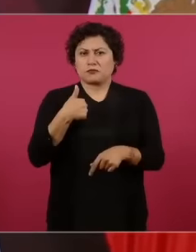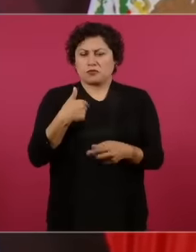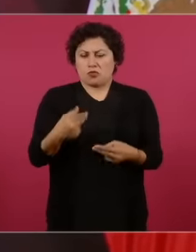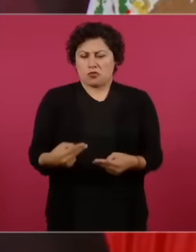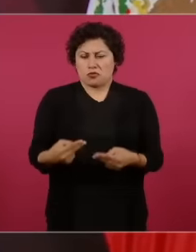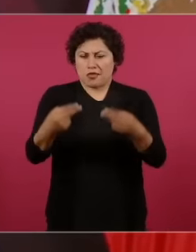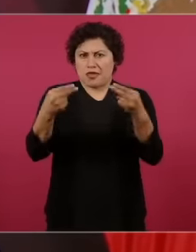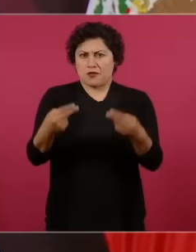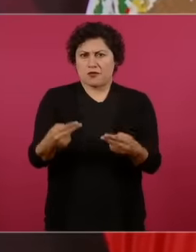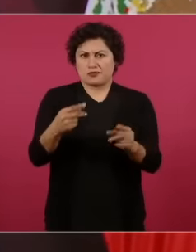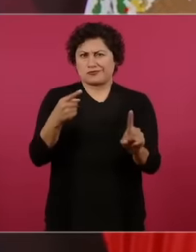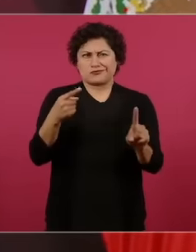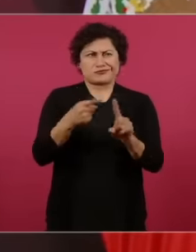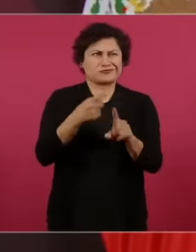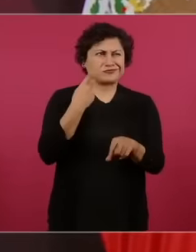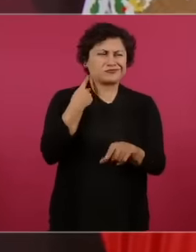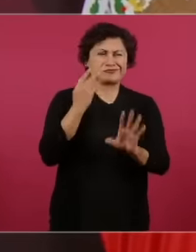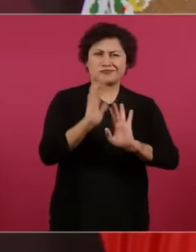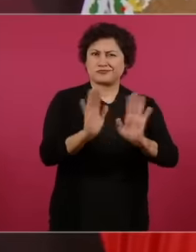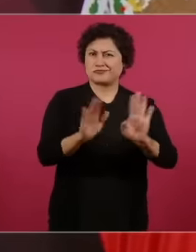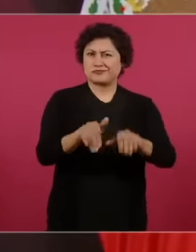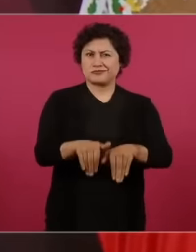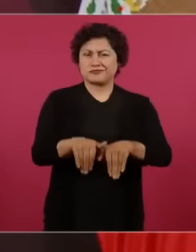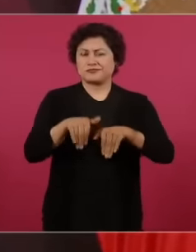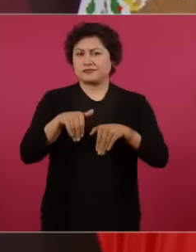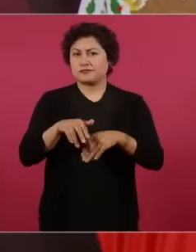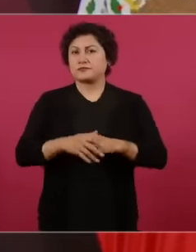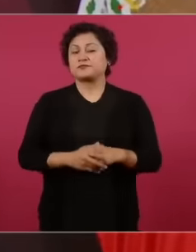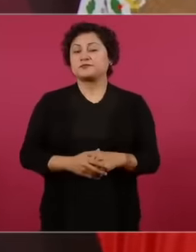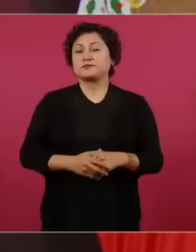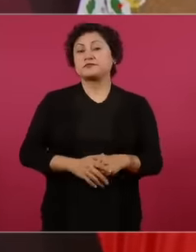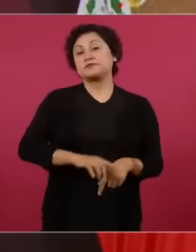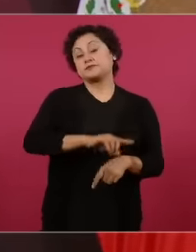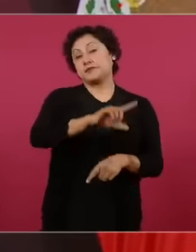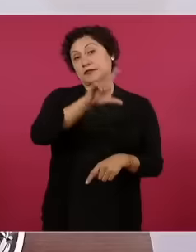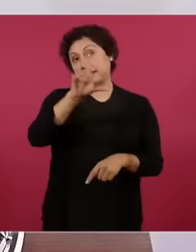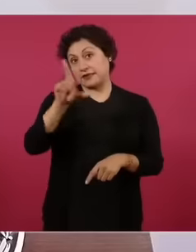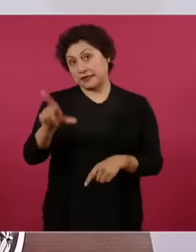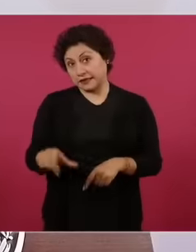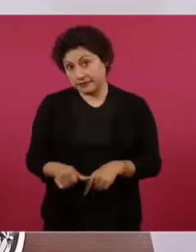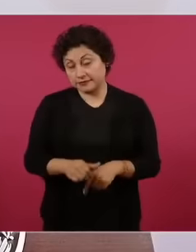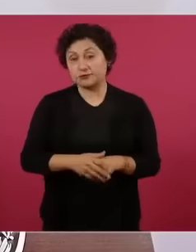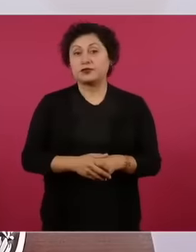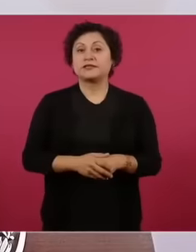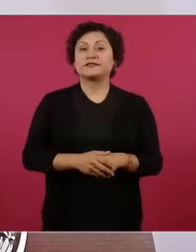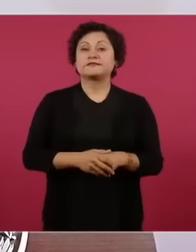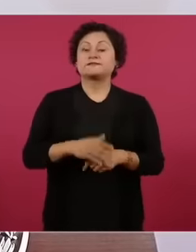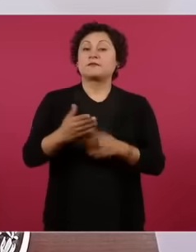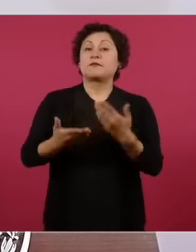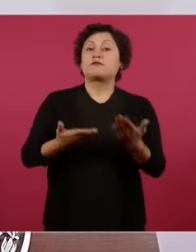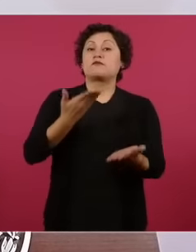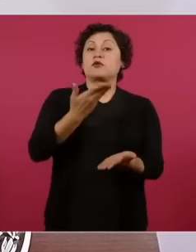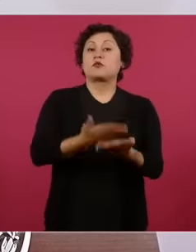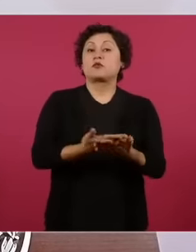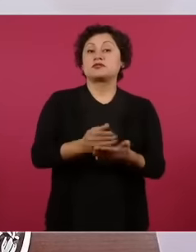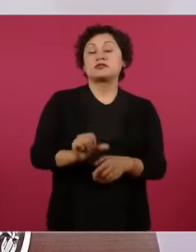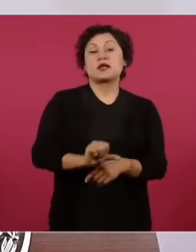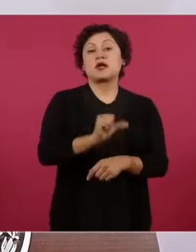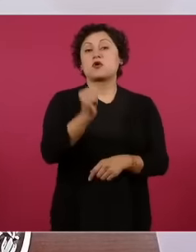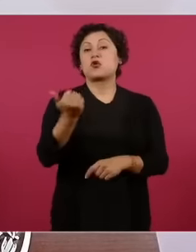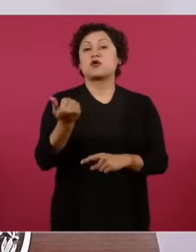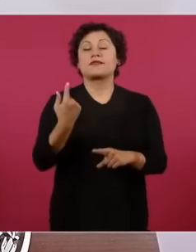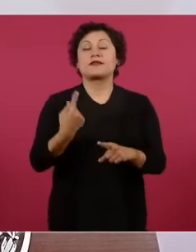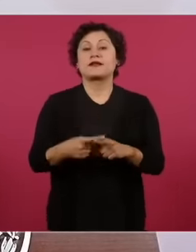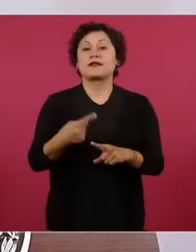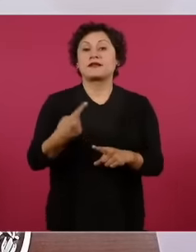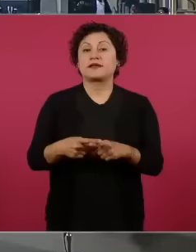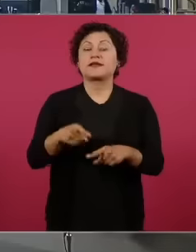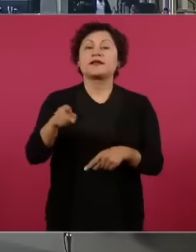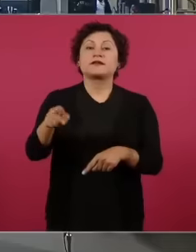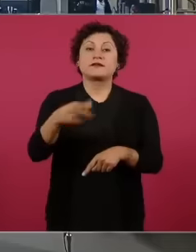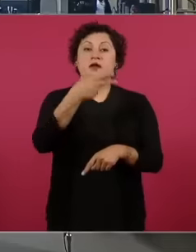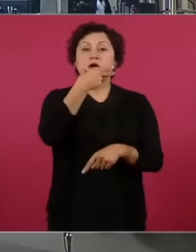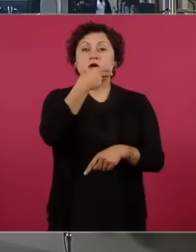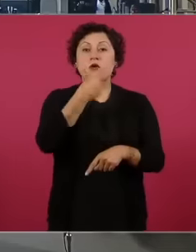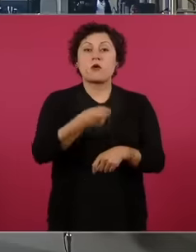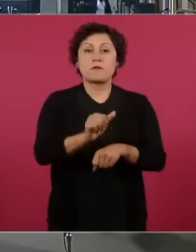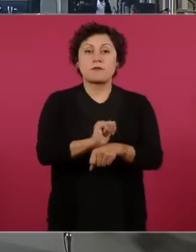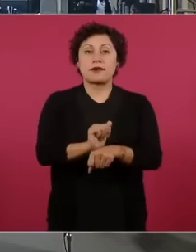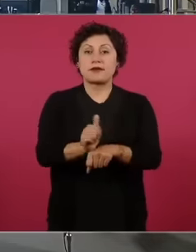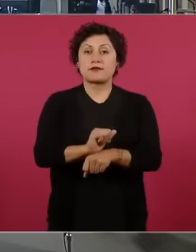, but then they proposed to the comedian derz in